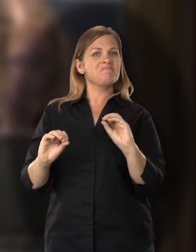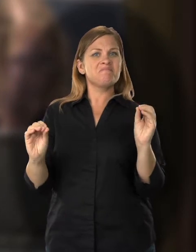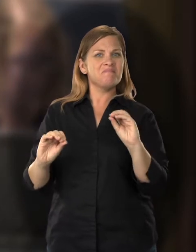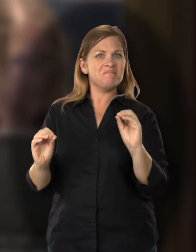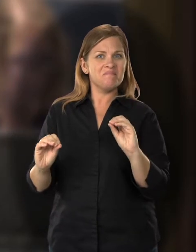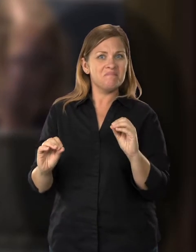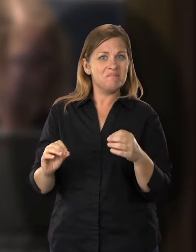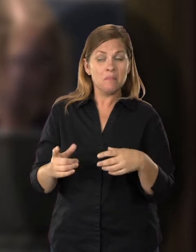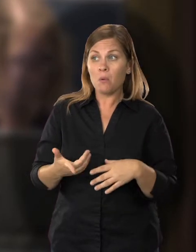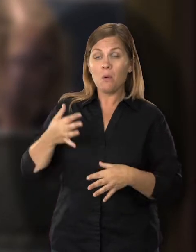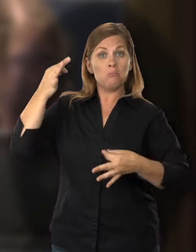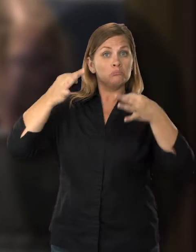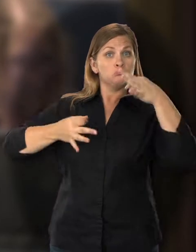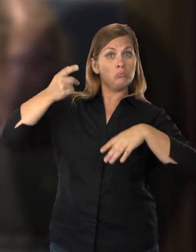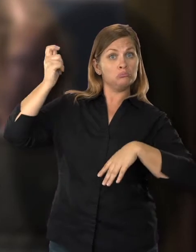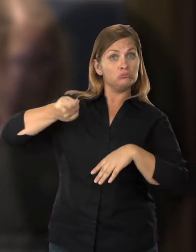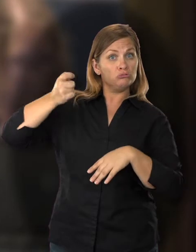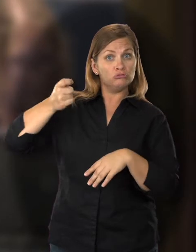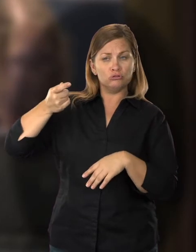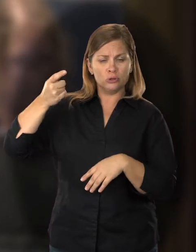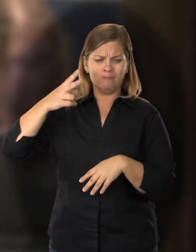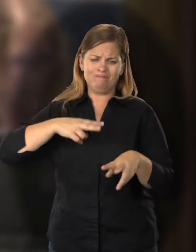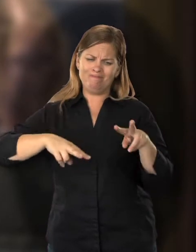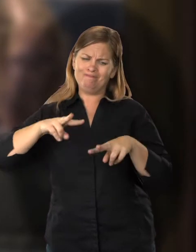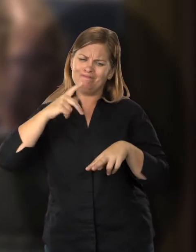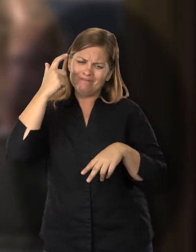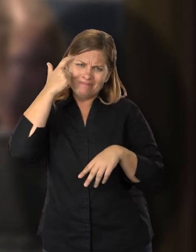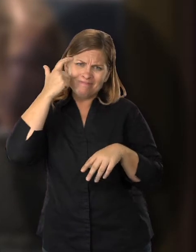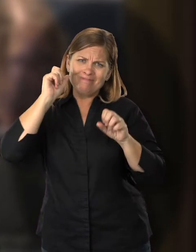in which the court order revokes my right to vote;